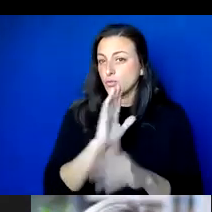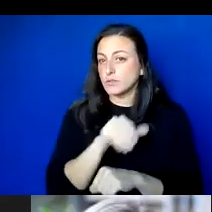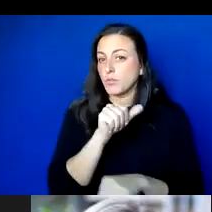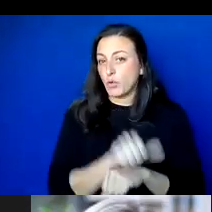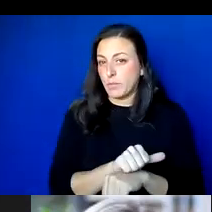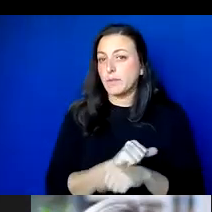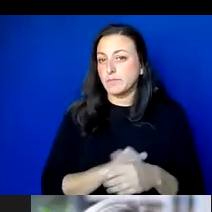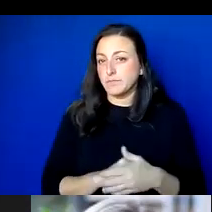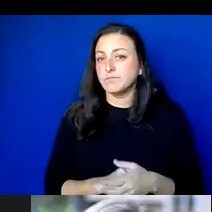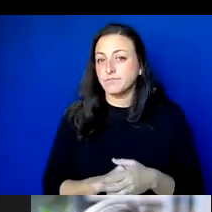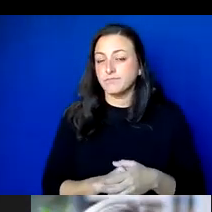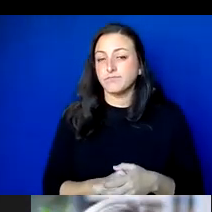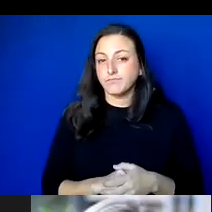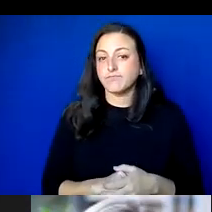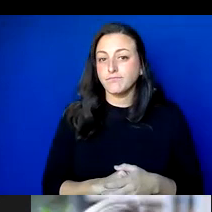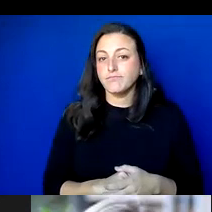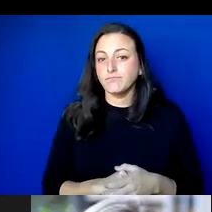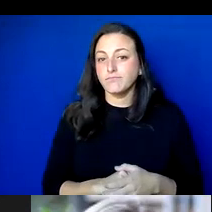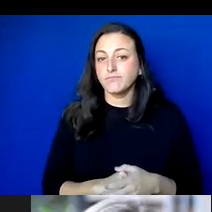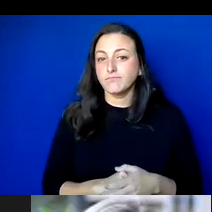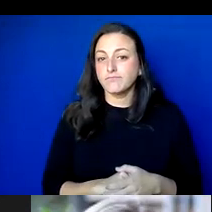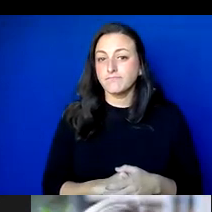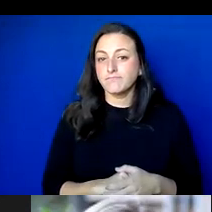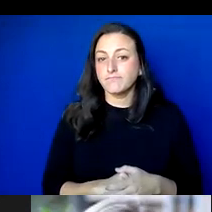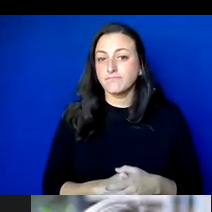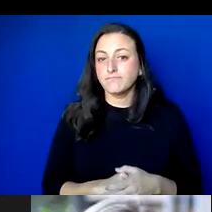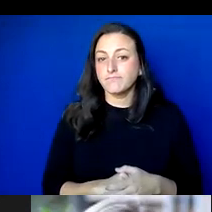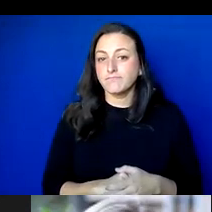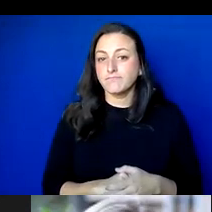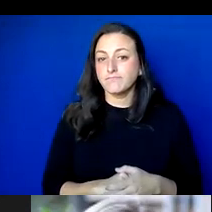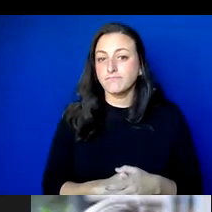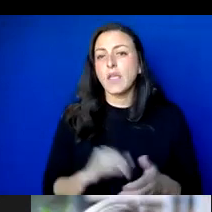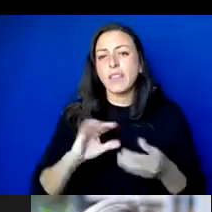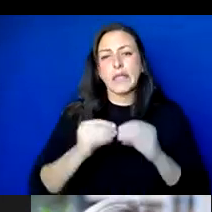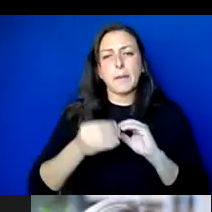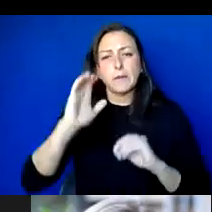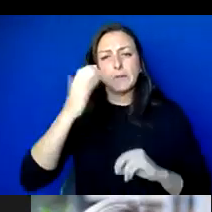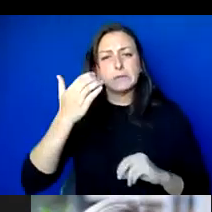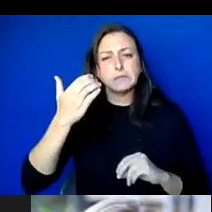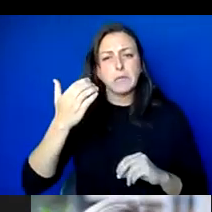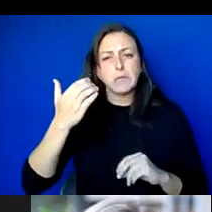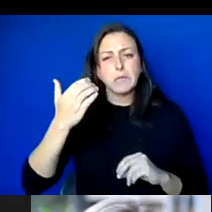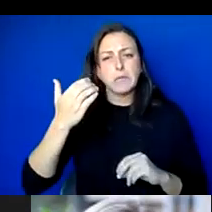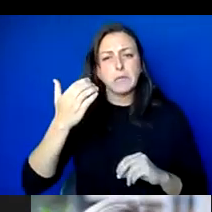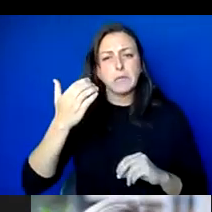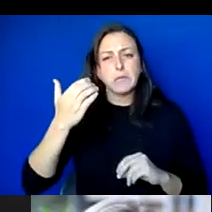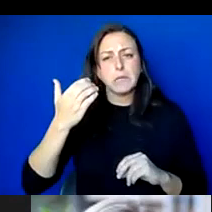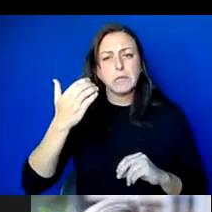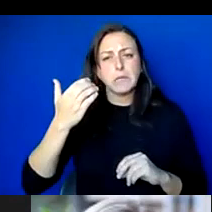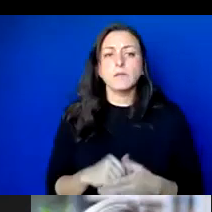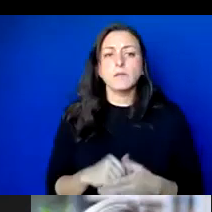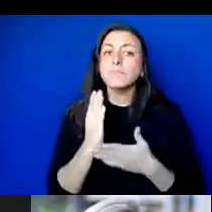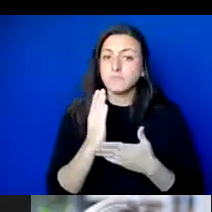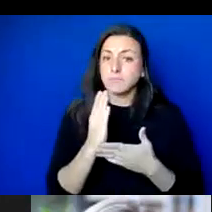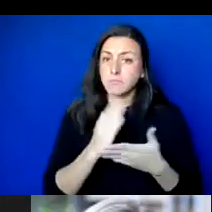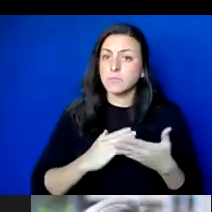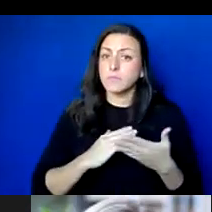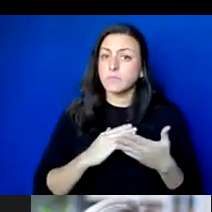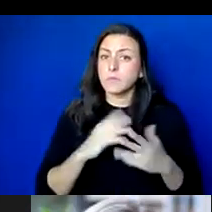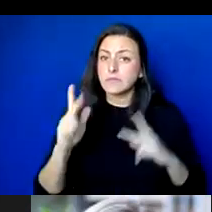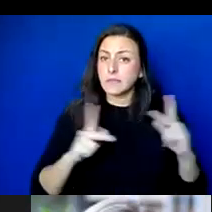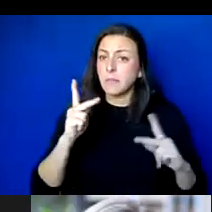centers. Those numbers seem low; there's some folks who are sick with COVID and start feeling